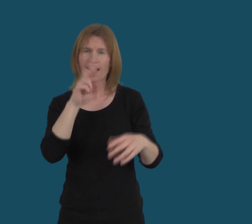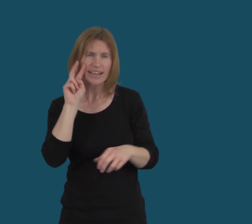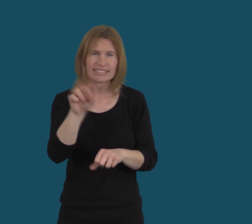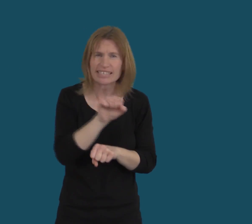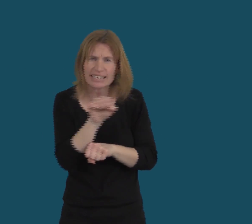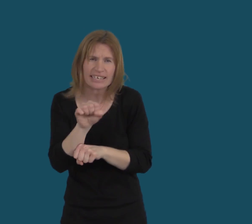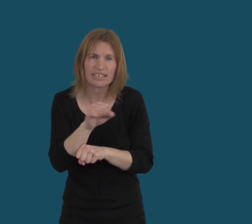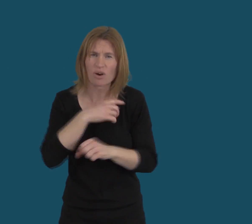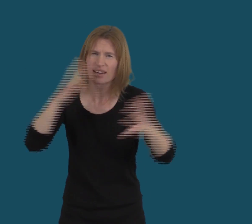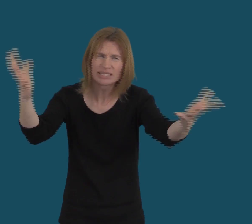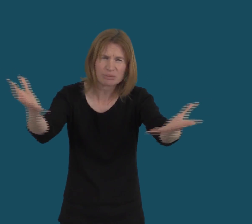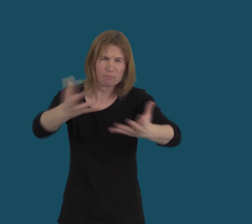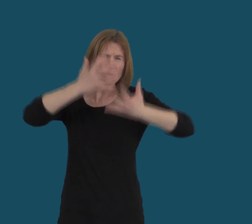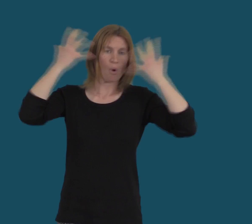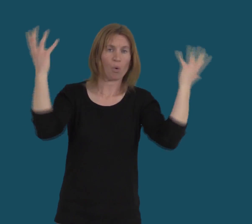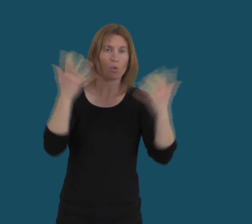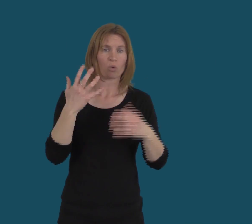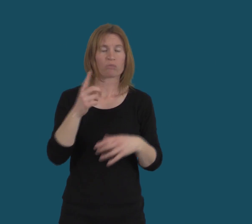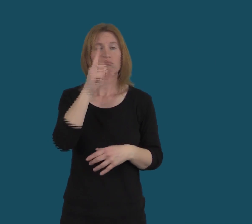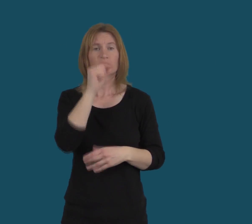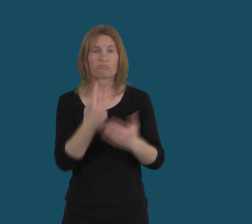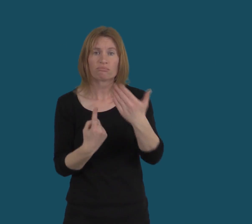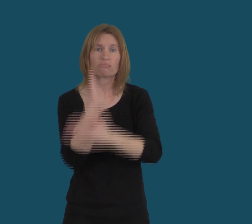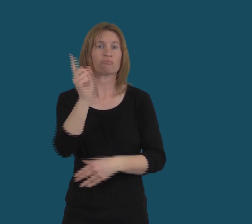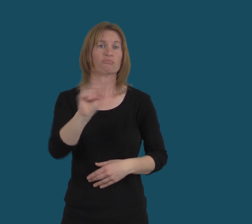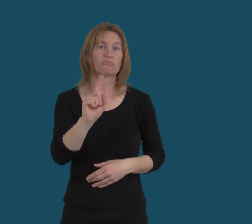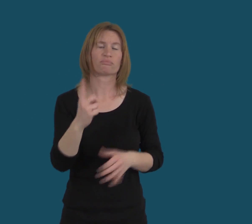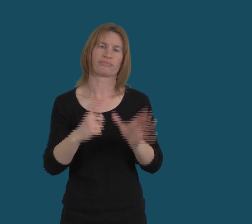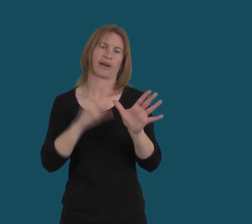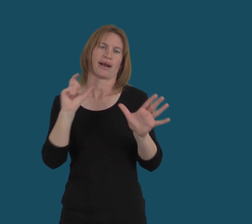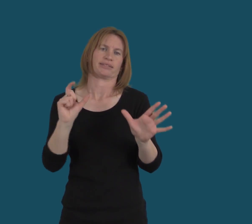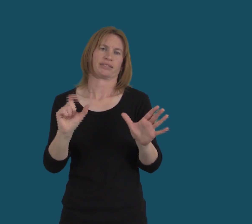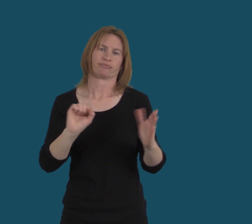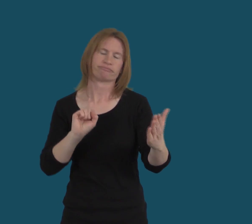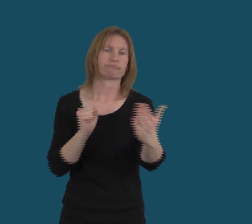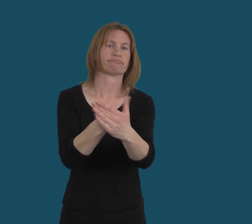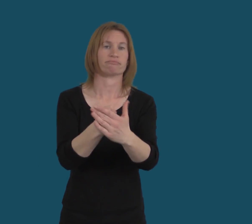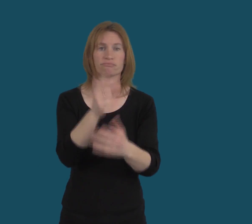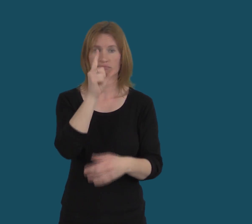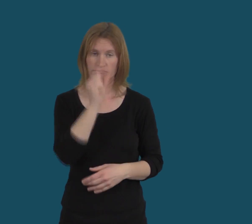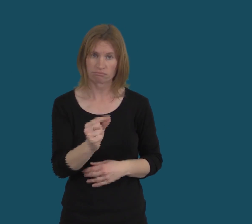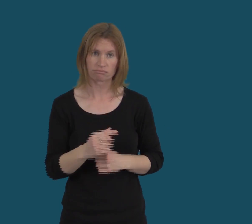You could have an accident due to limited visibility.